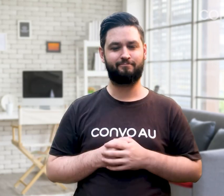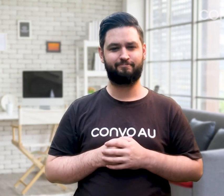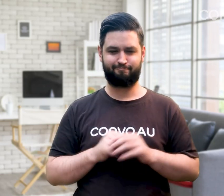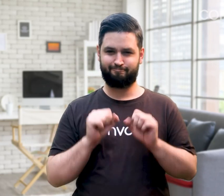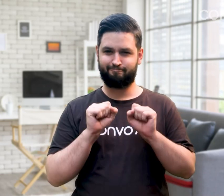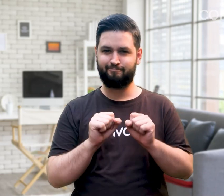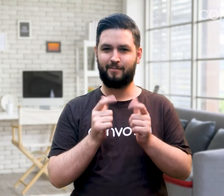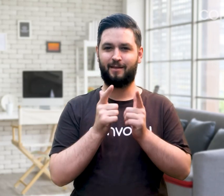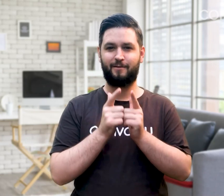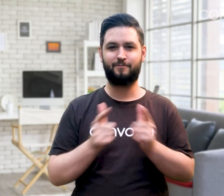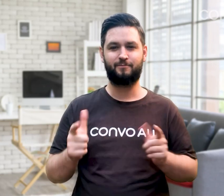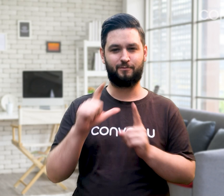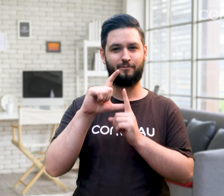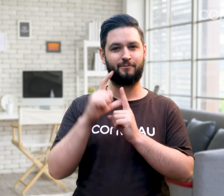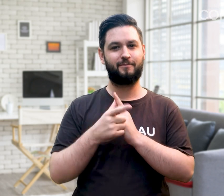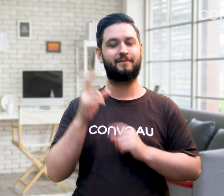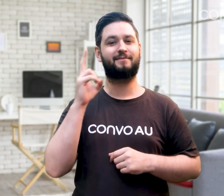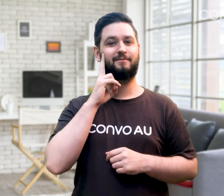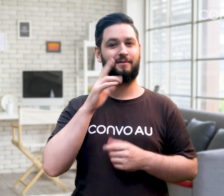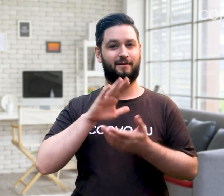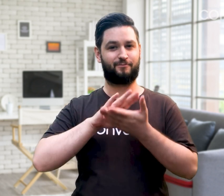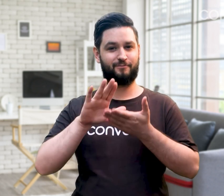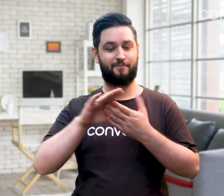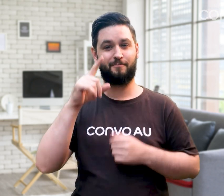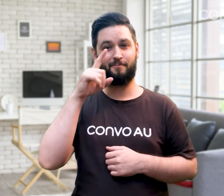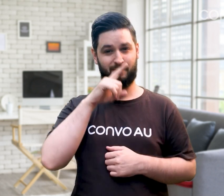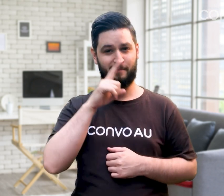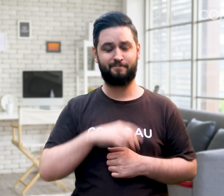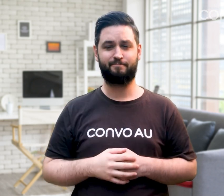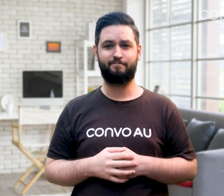we honour the language and culture of the Deaf and hard-of-hearing community